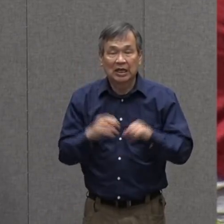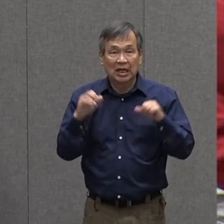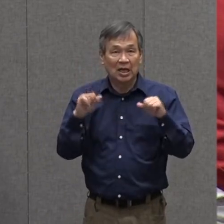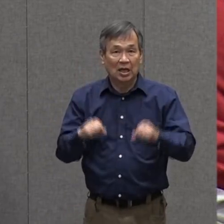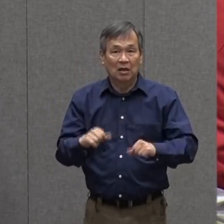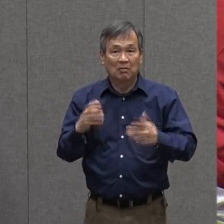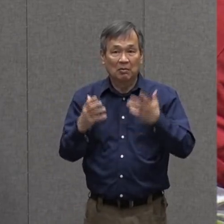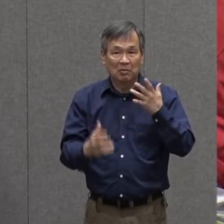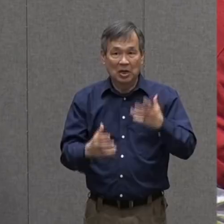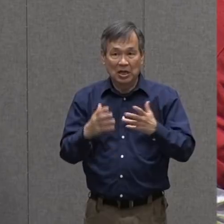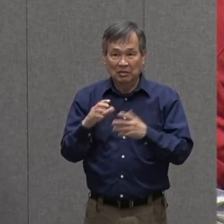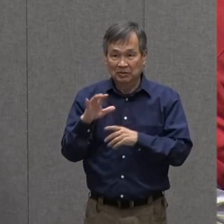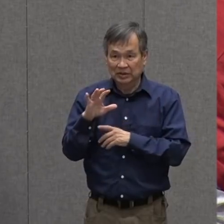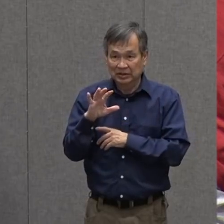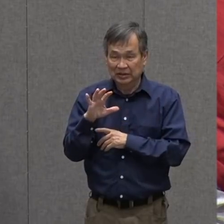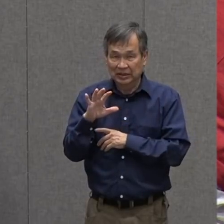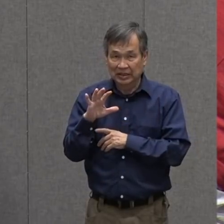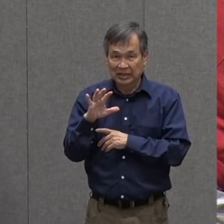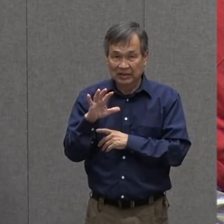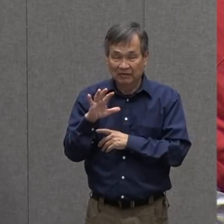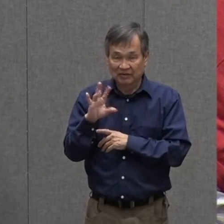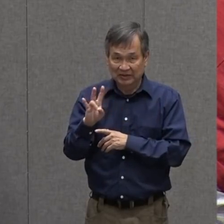break that 57 into a 50 and a seven.